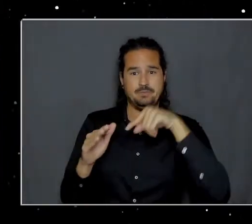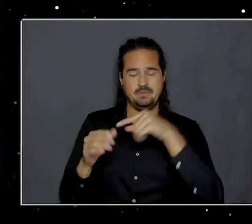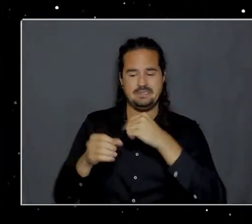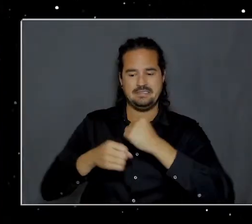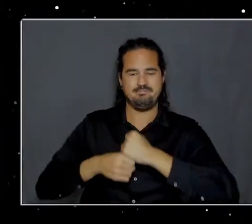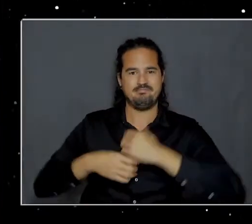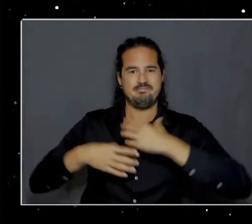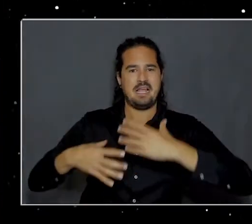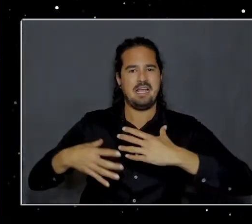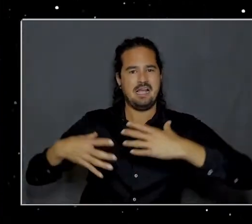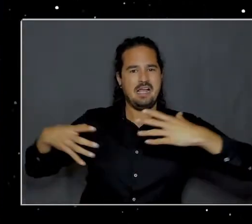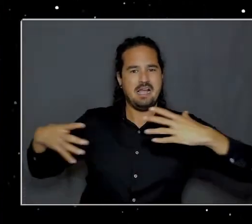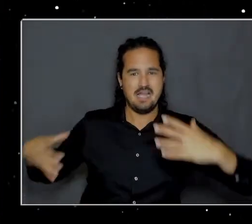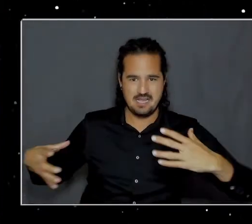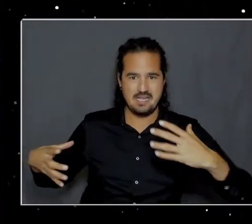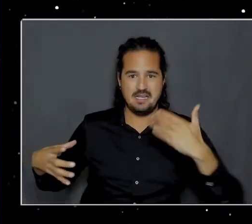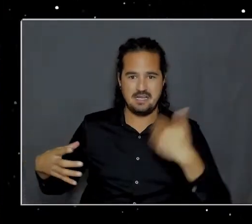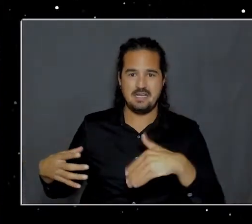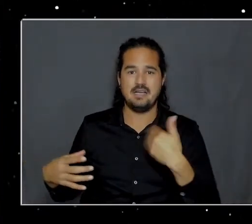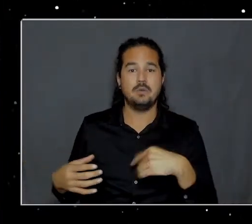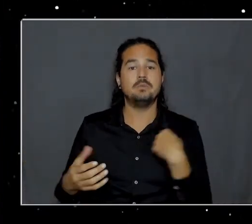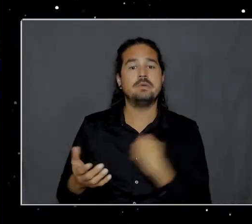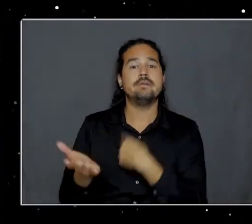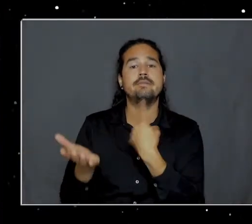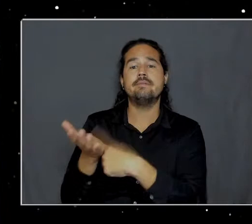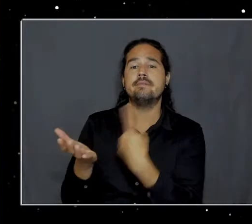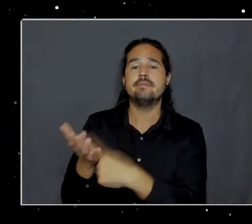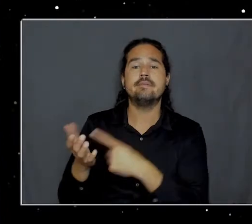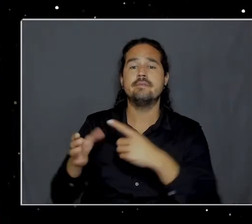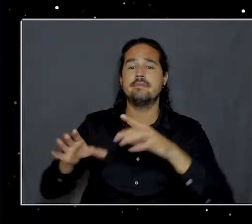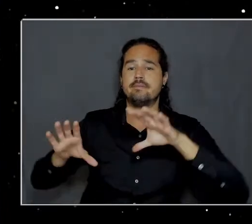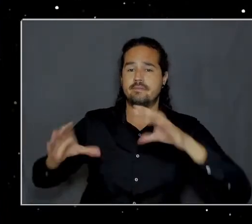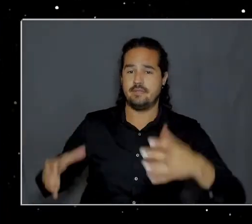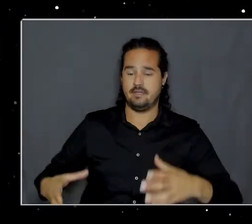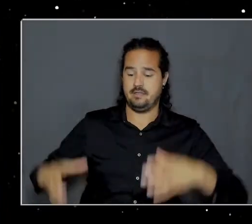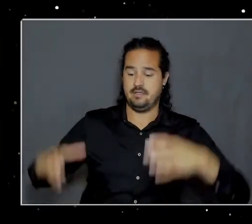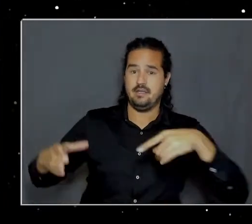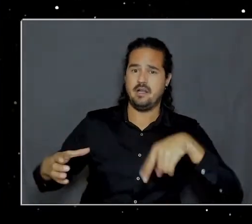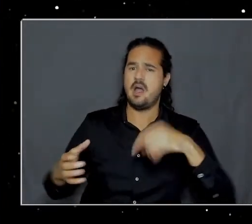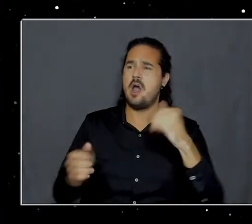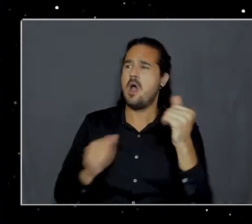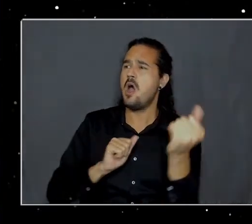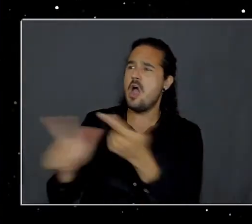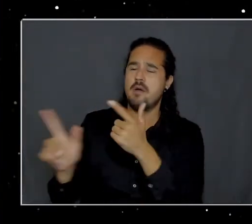BECAUSE WE'RE TALKING ABOUT A